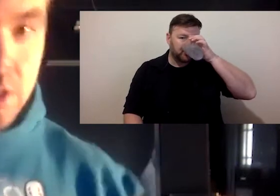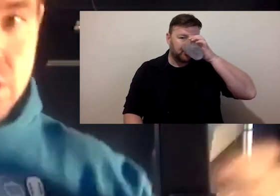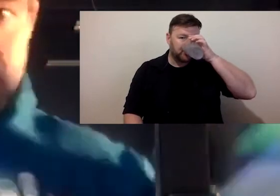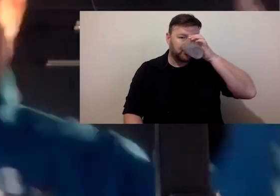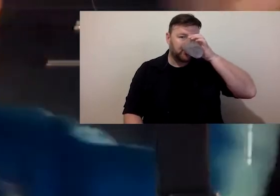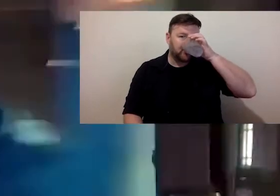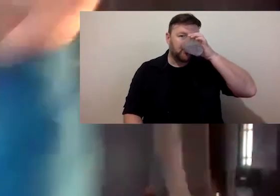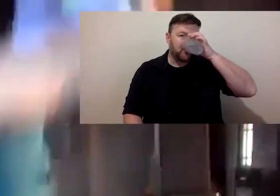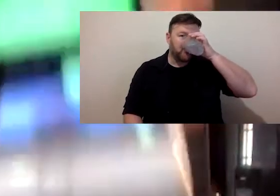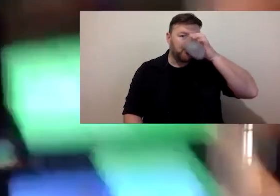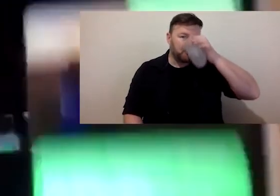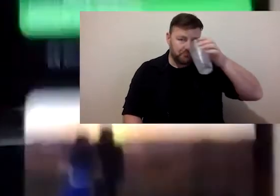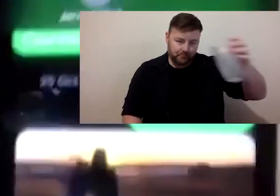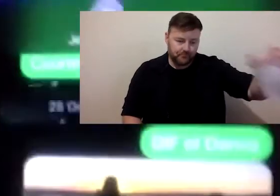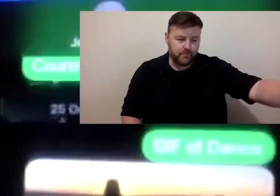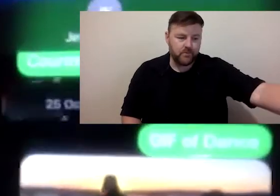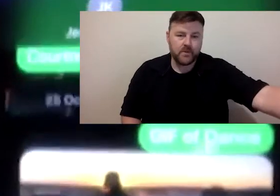Something like this...